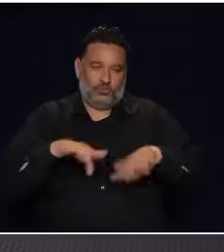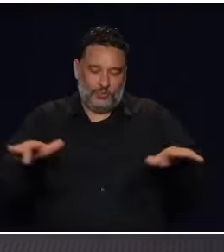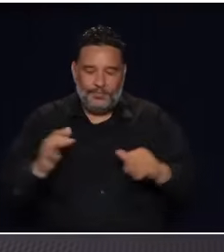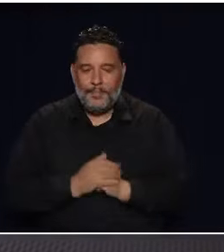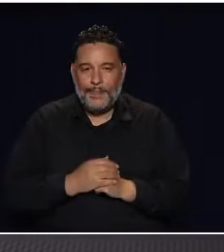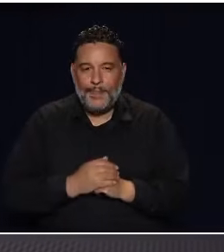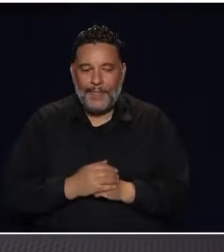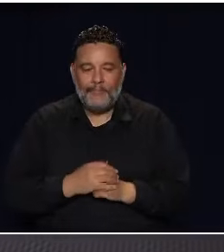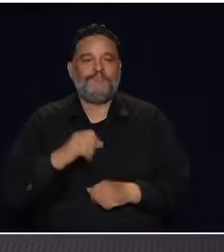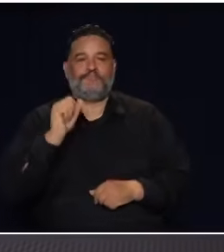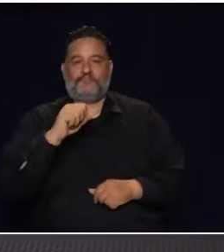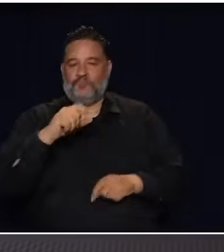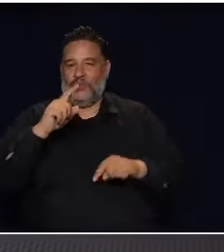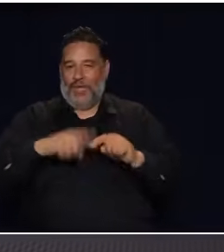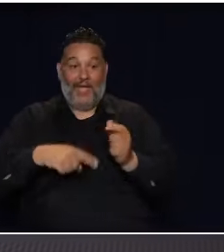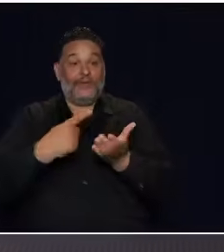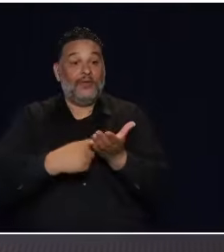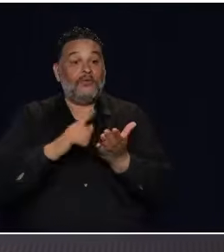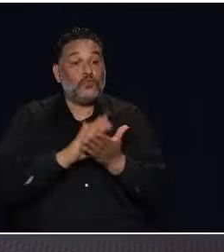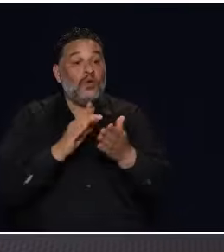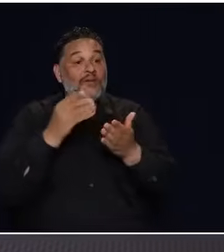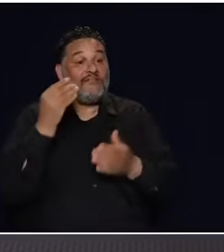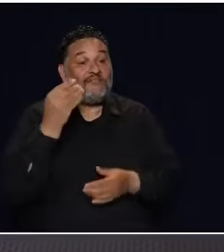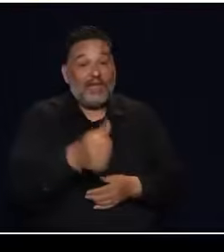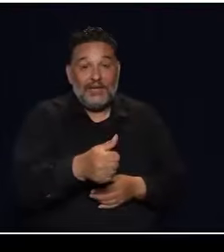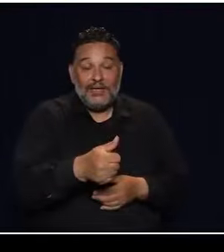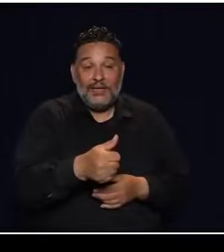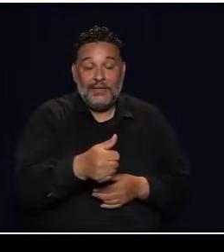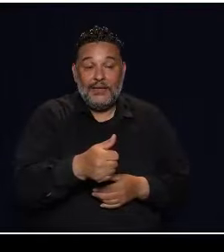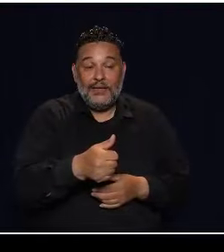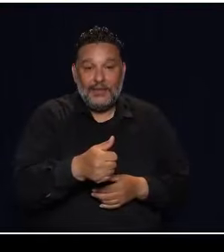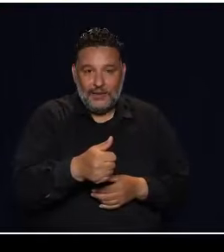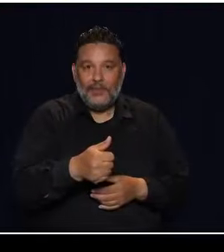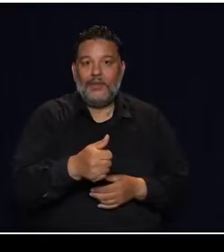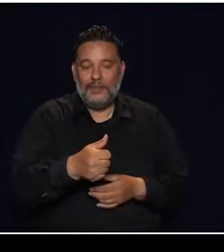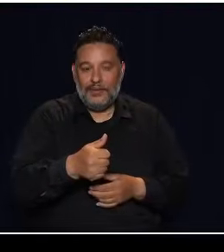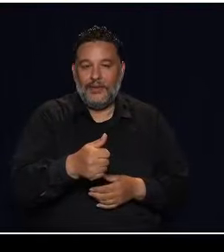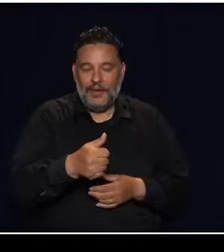EDUCATE OUR CHILDREN. AND CERTAINLY WE CAN'T